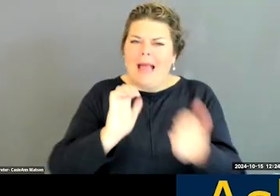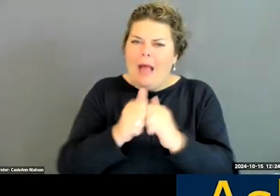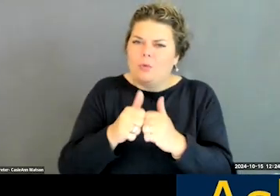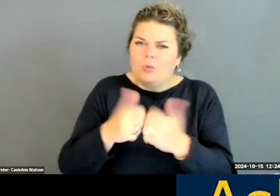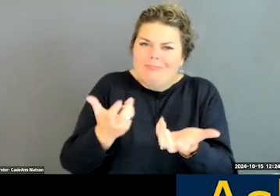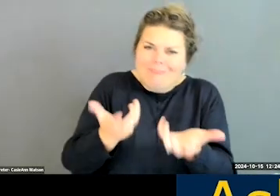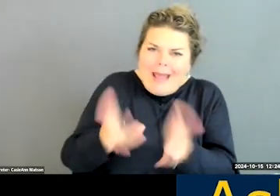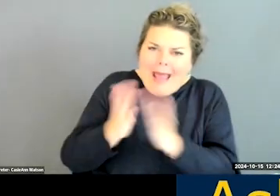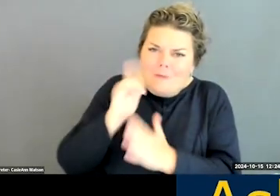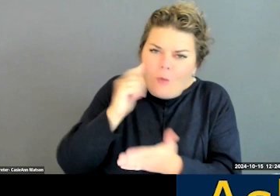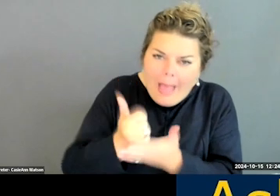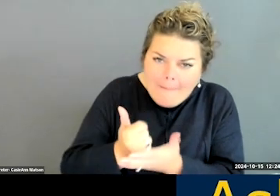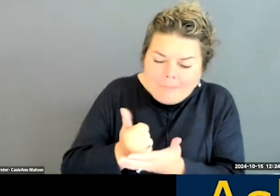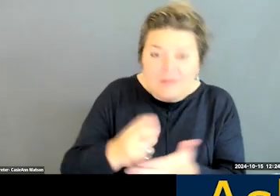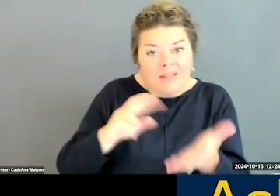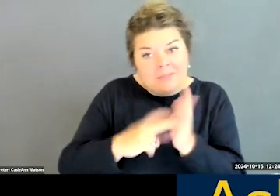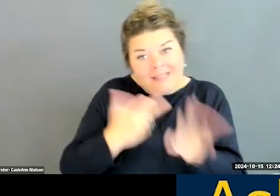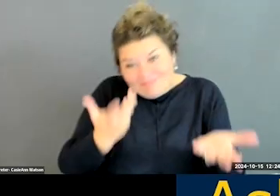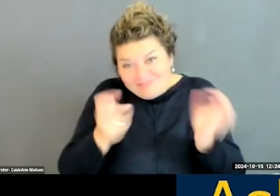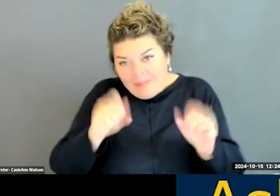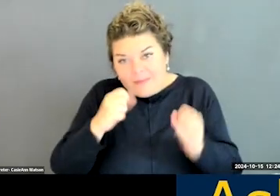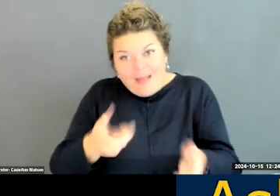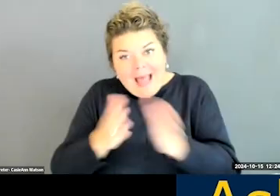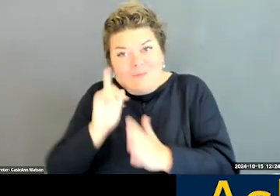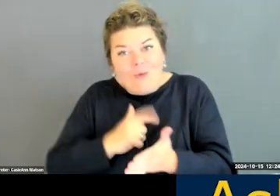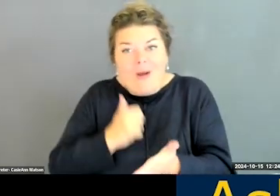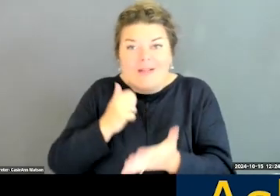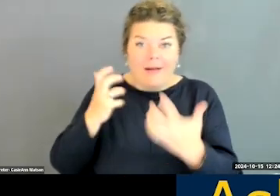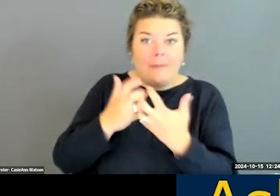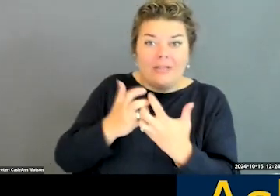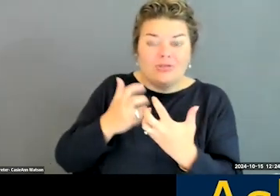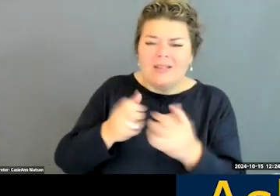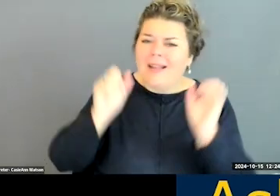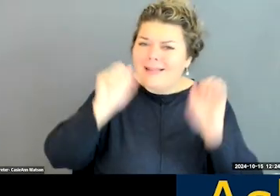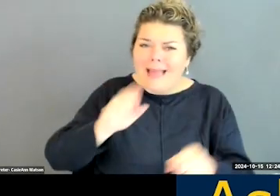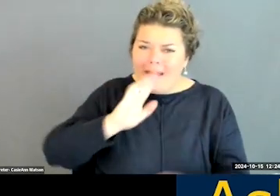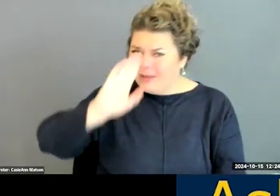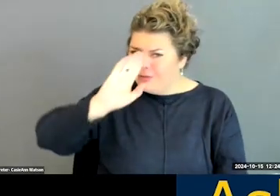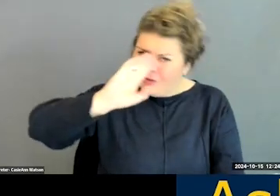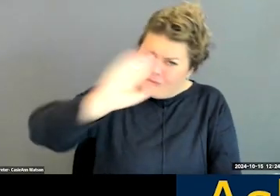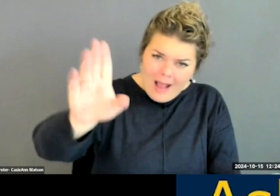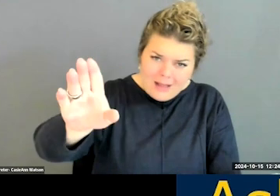also known as asking for an accommodation. You can be direct when stating that you need help at work.